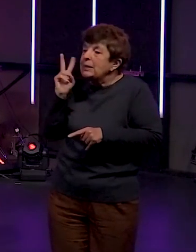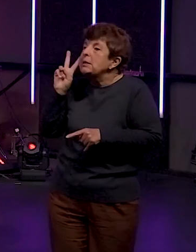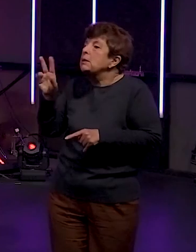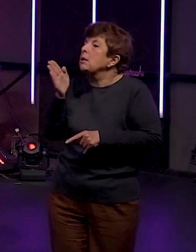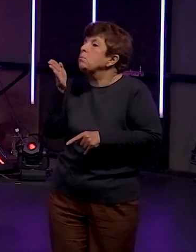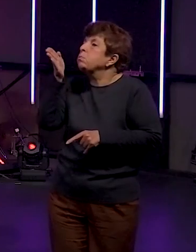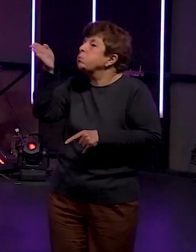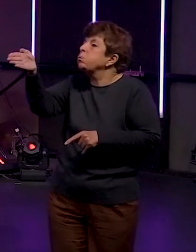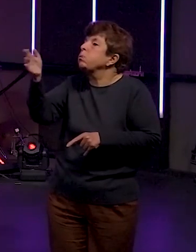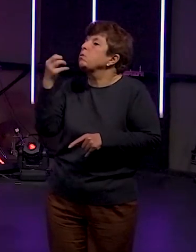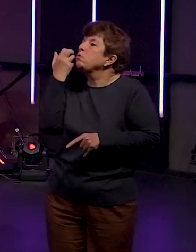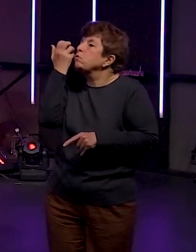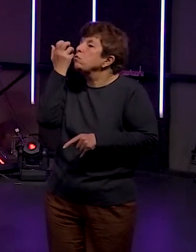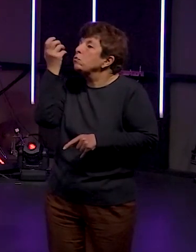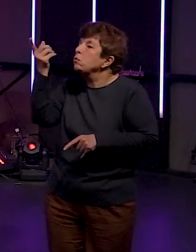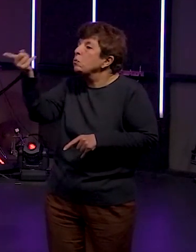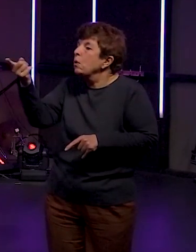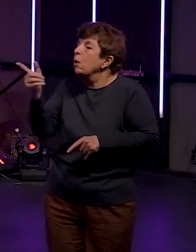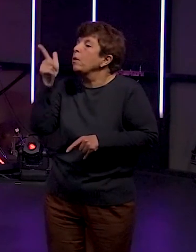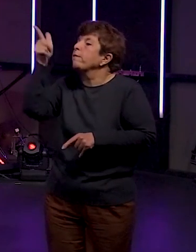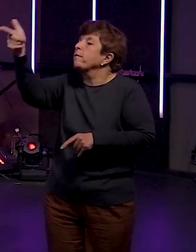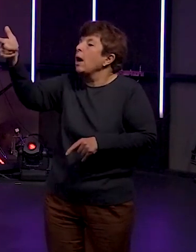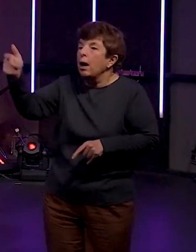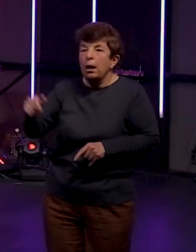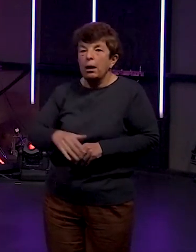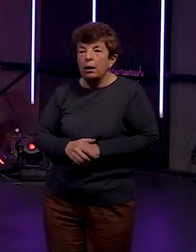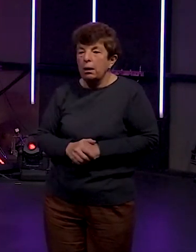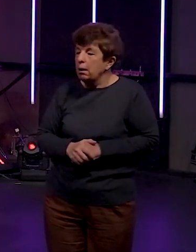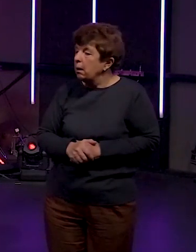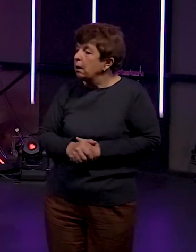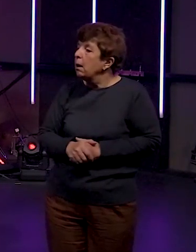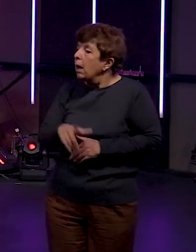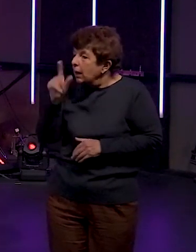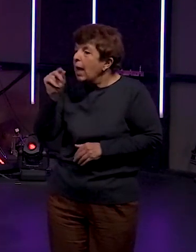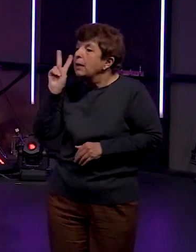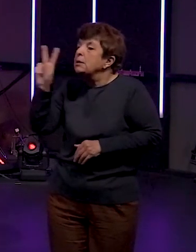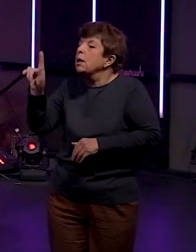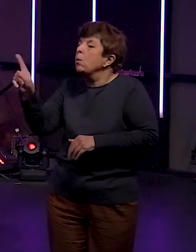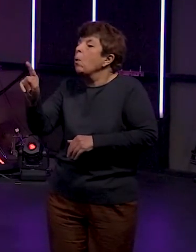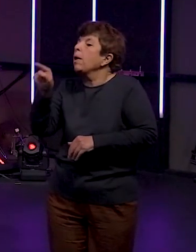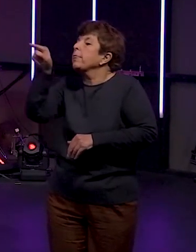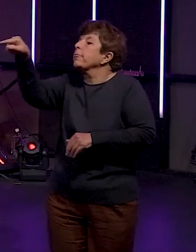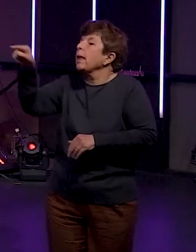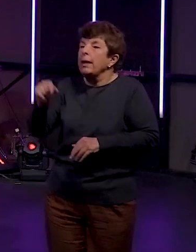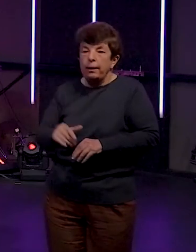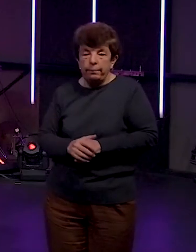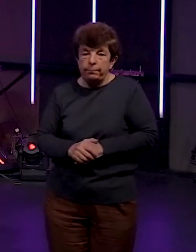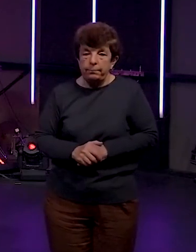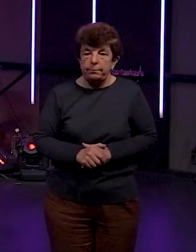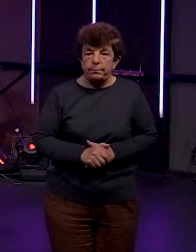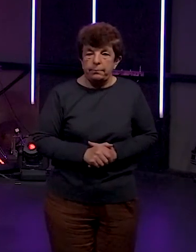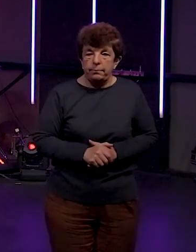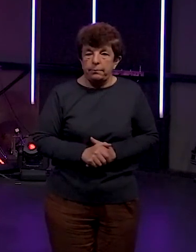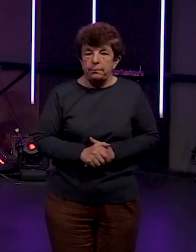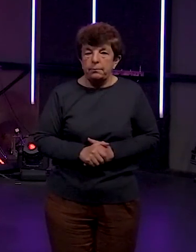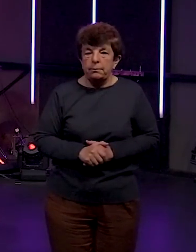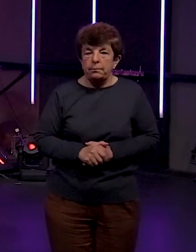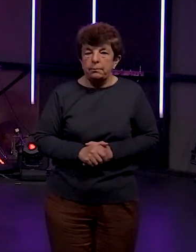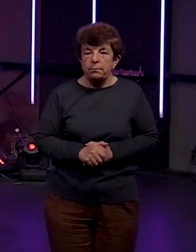into the future or into the distance and we can see what lies ahead.